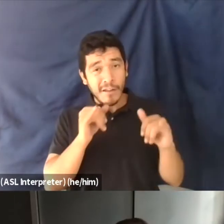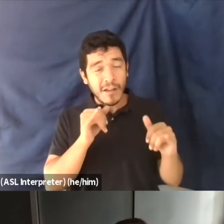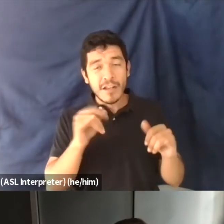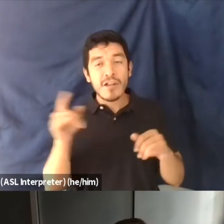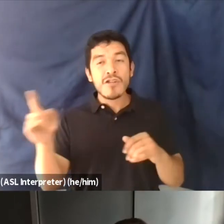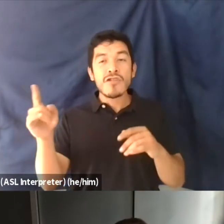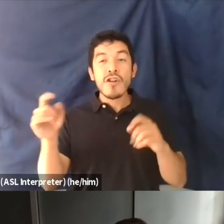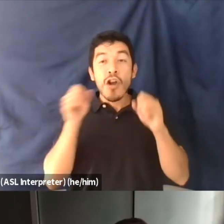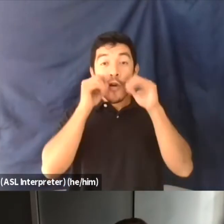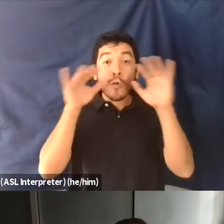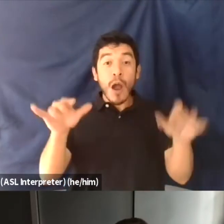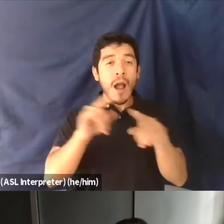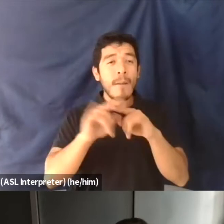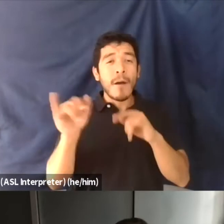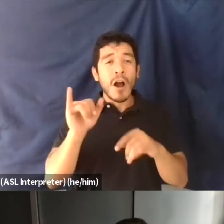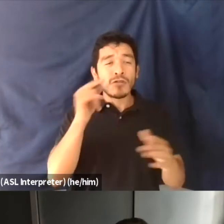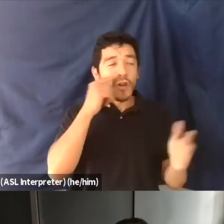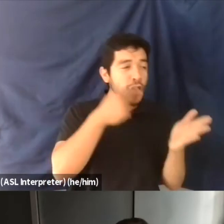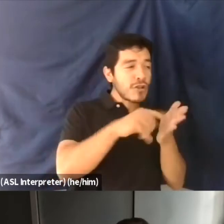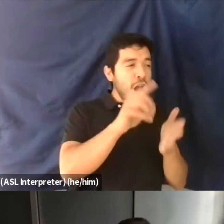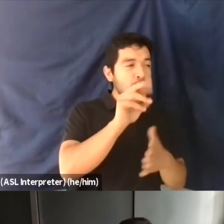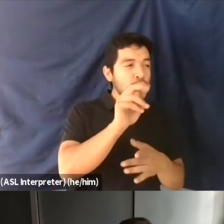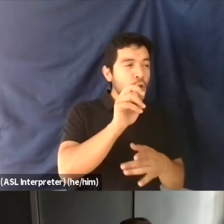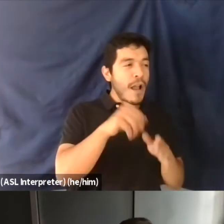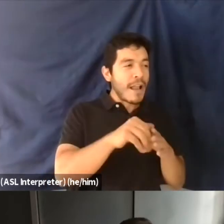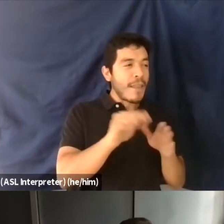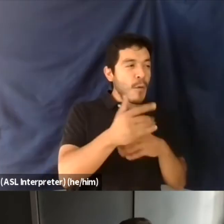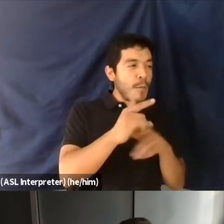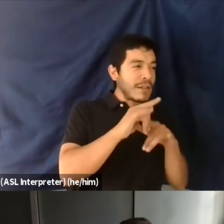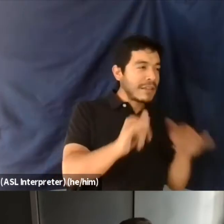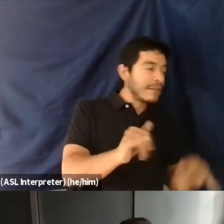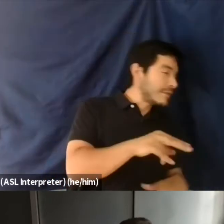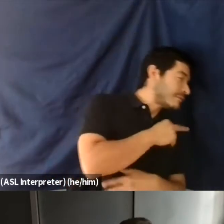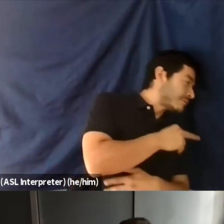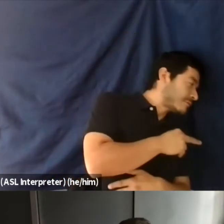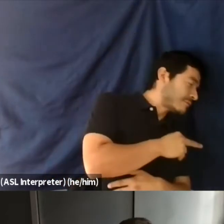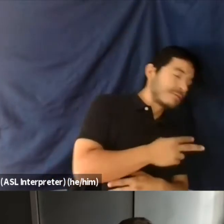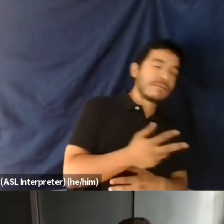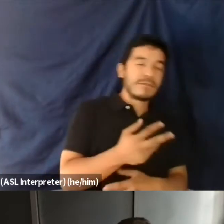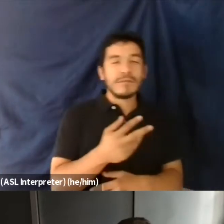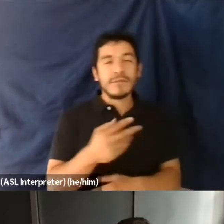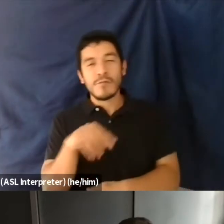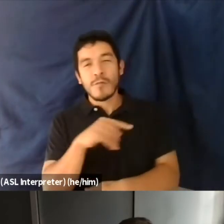but also checking the score in the back room at the same time, so we ended up having a little short to that.